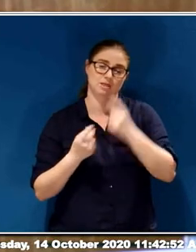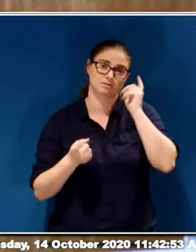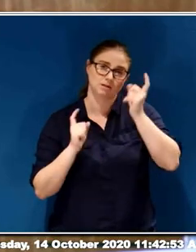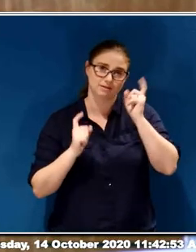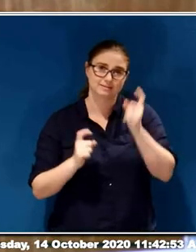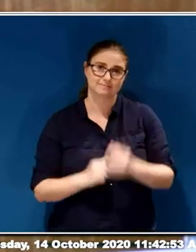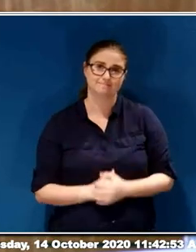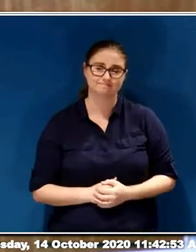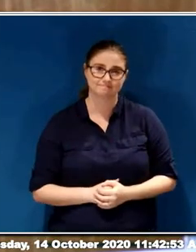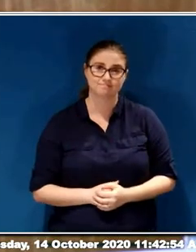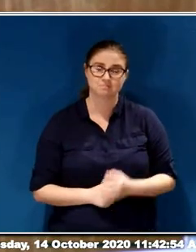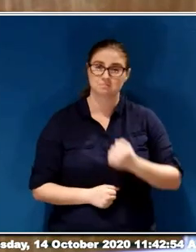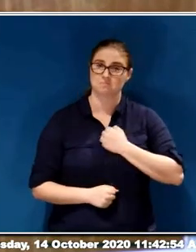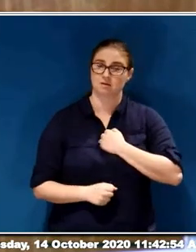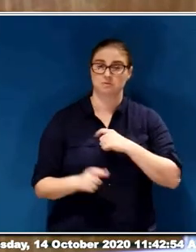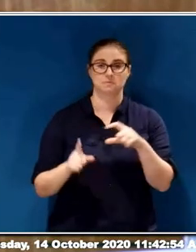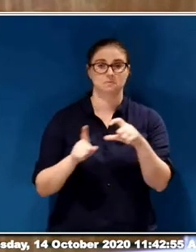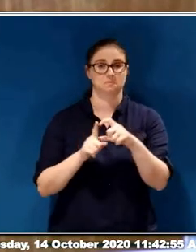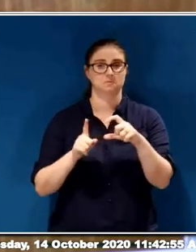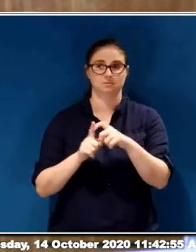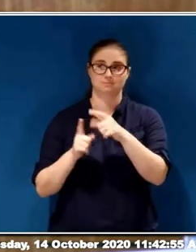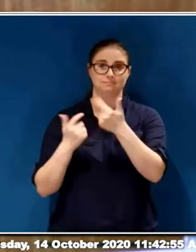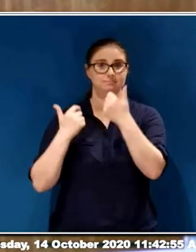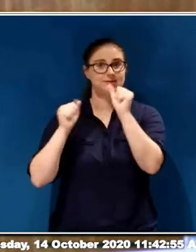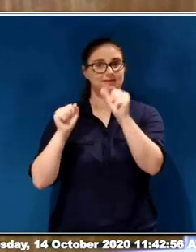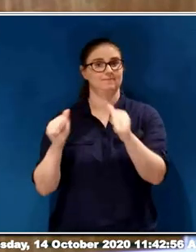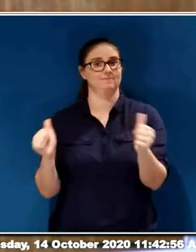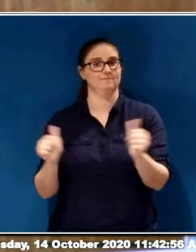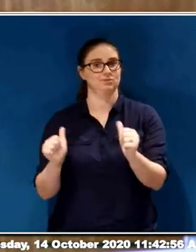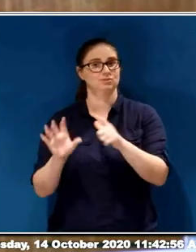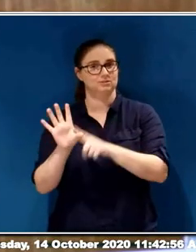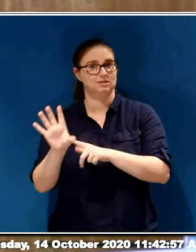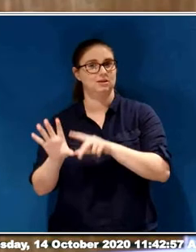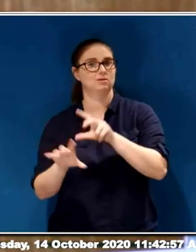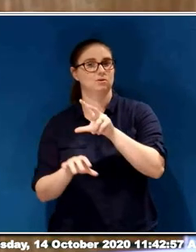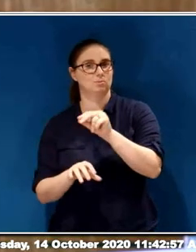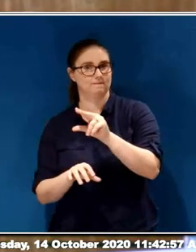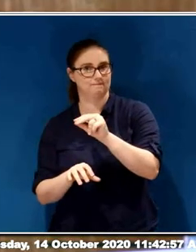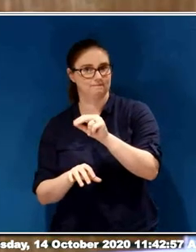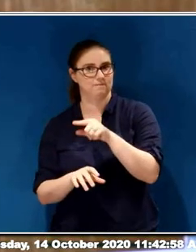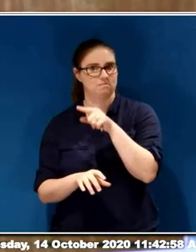it was when she had some assignments and some exams due, and she was so